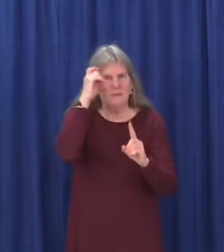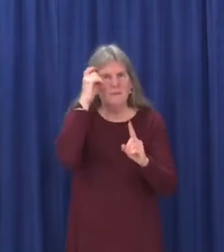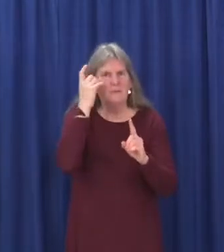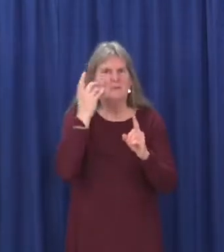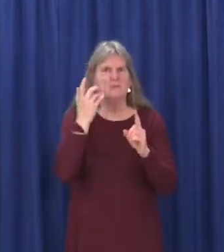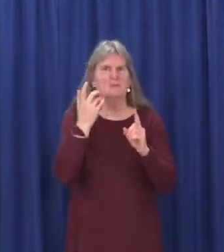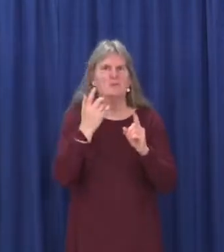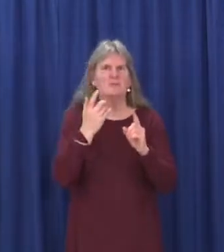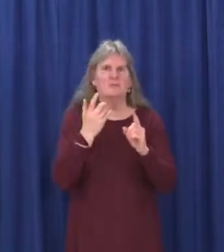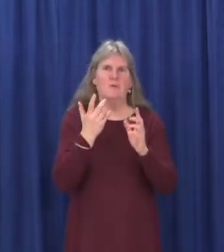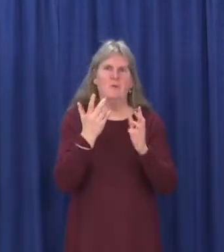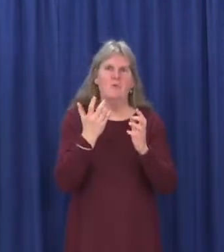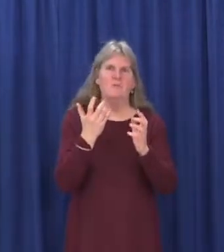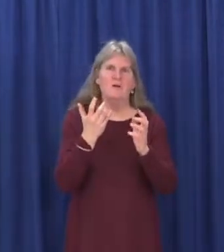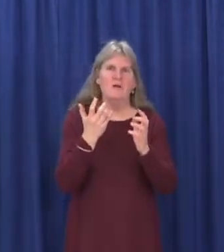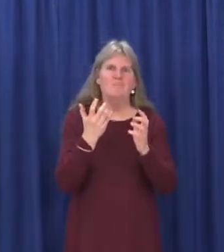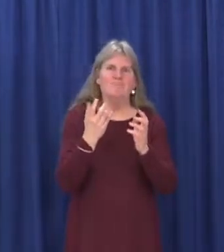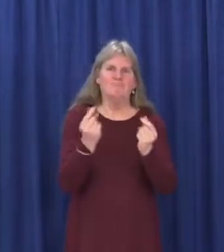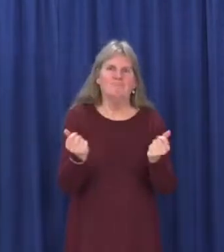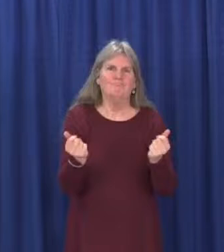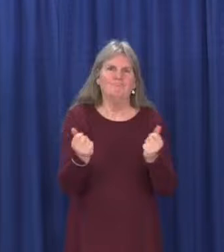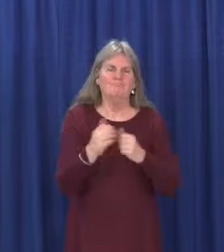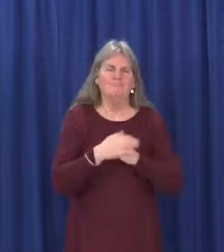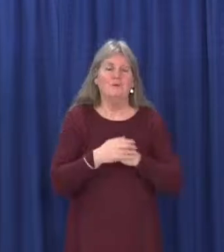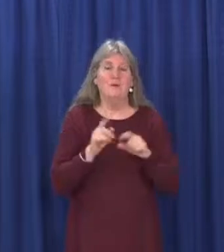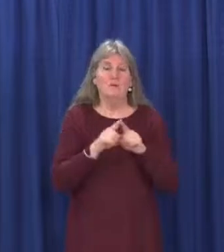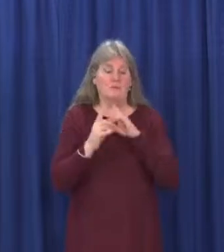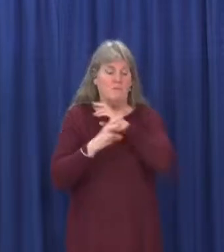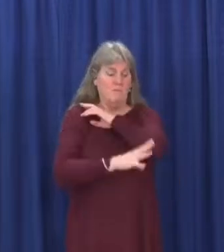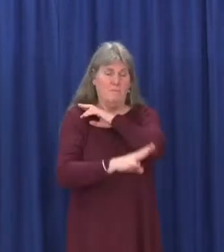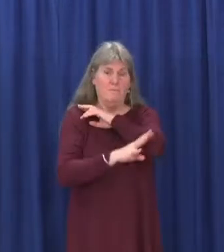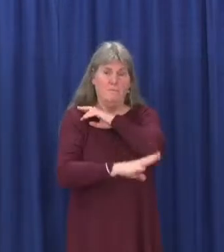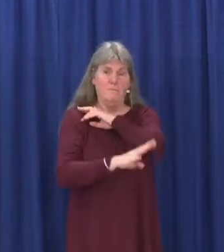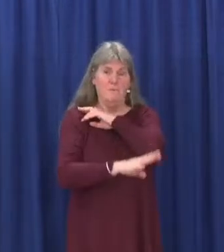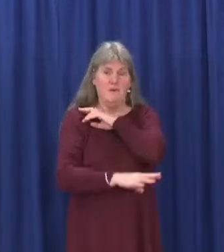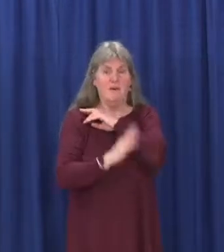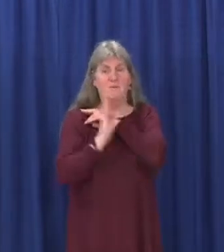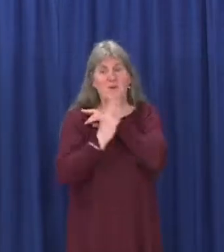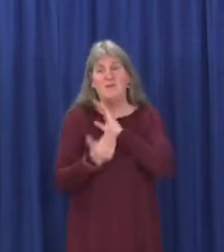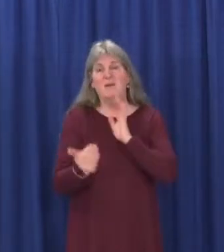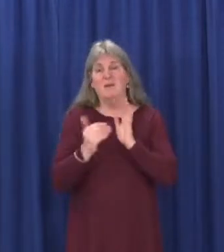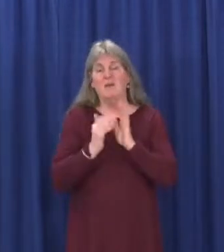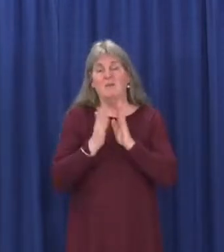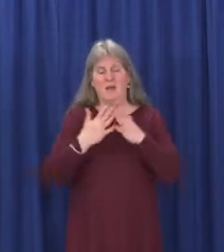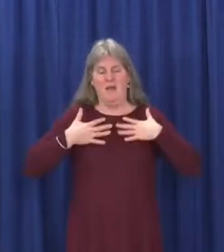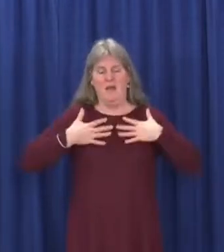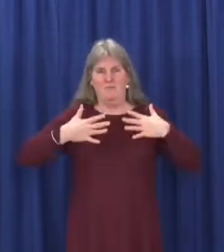And as we get into the fall, we're likely to have another respiratory season with RSV,